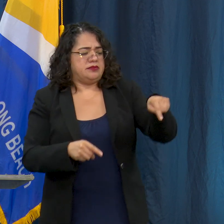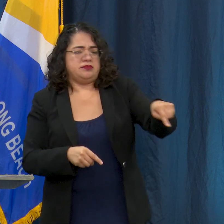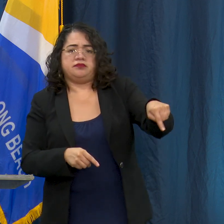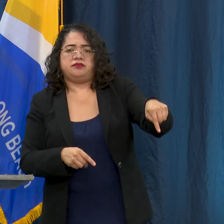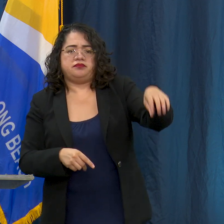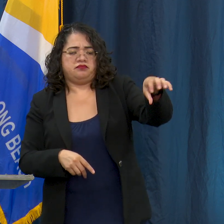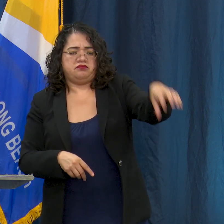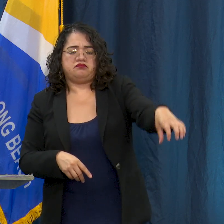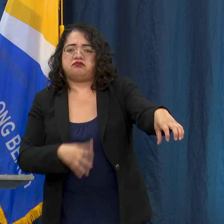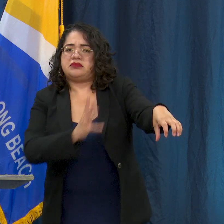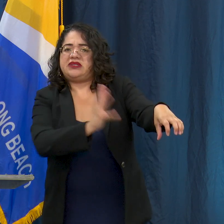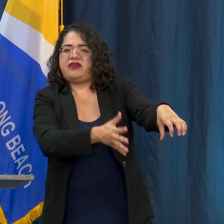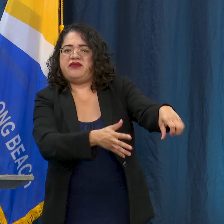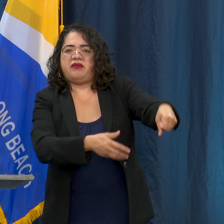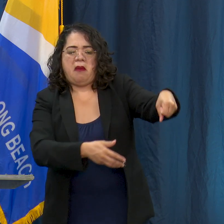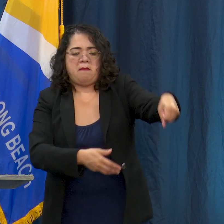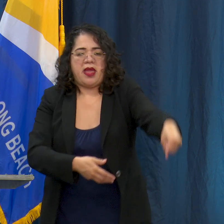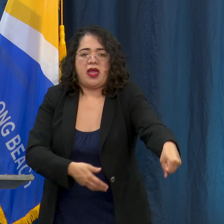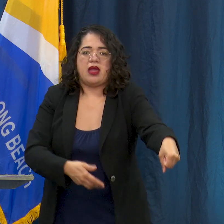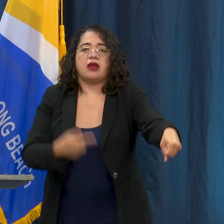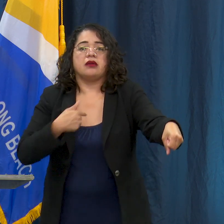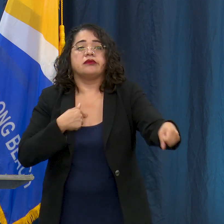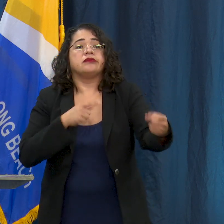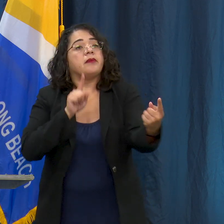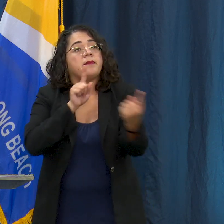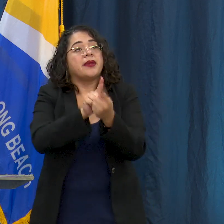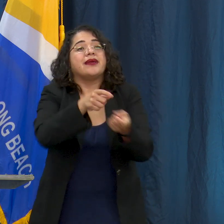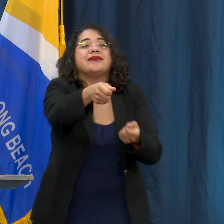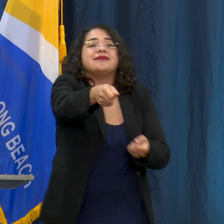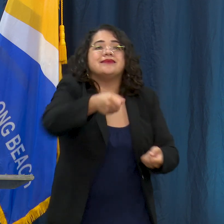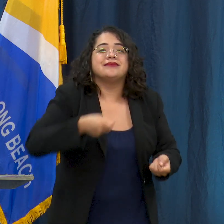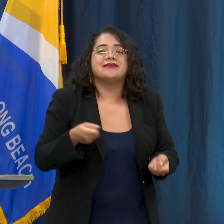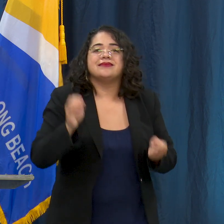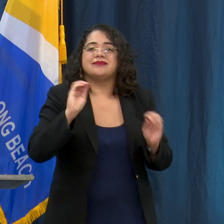person-to-person interaction, otherwise stay at least 6 feet away from the